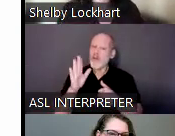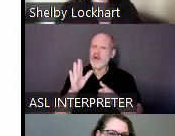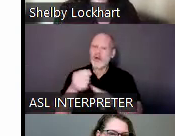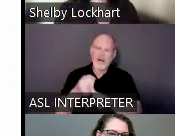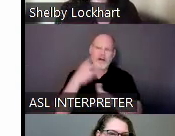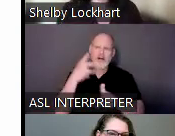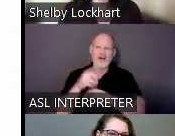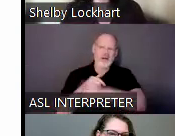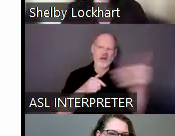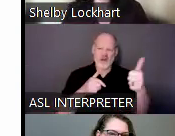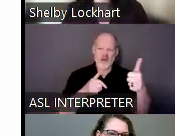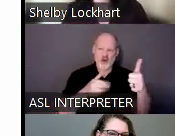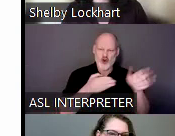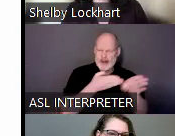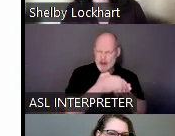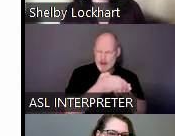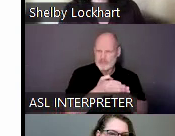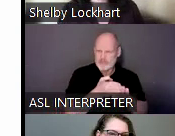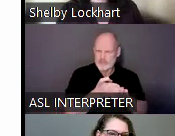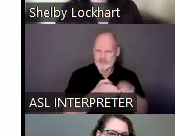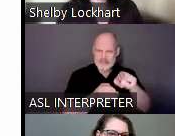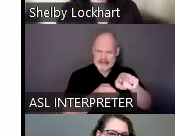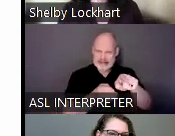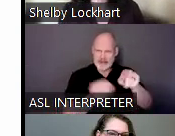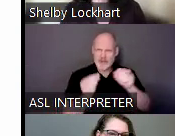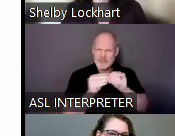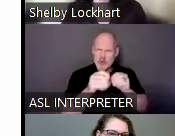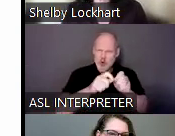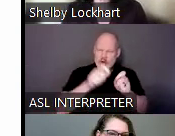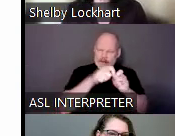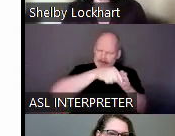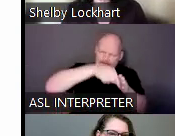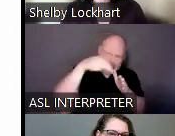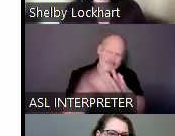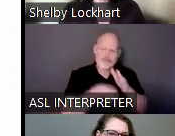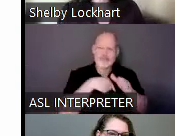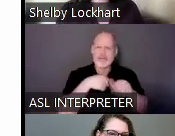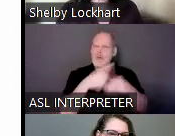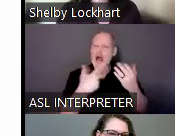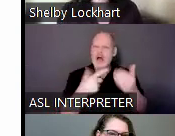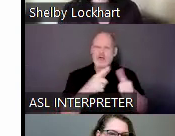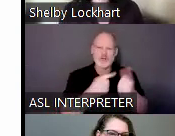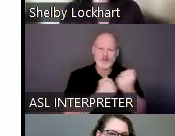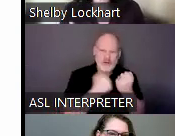bit more into the structures and supports for students and staff, and tell a little, give a